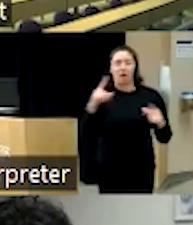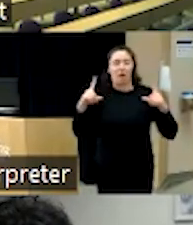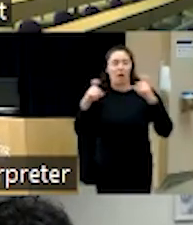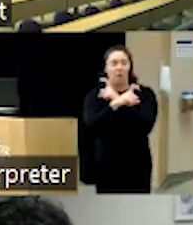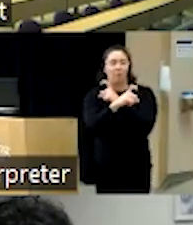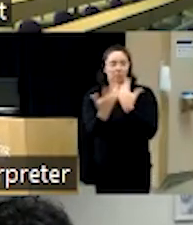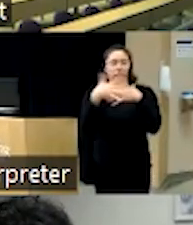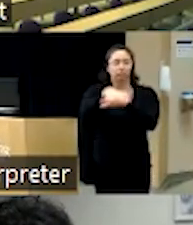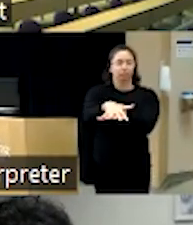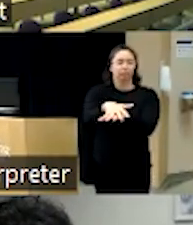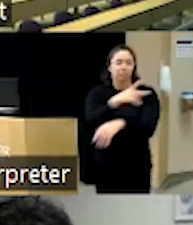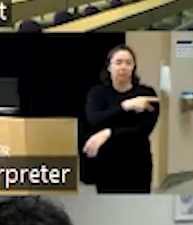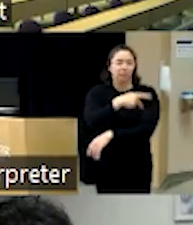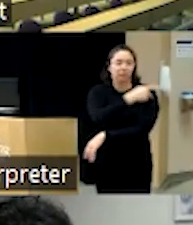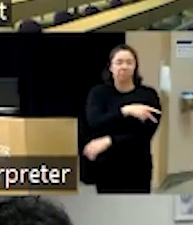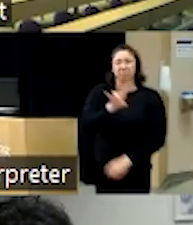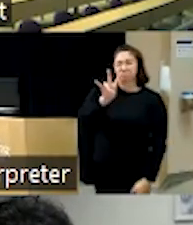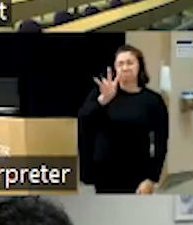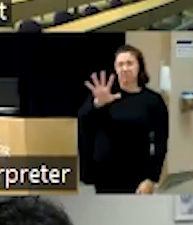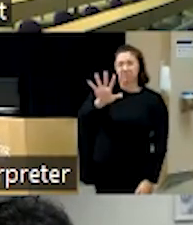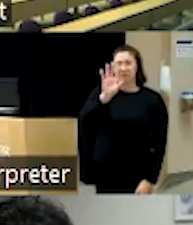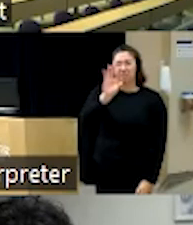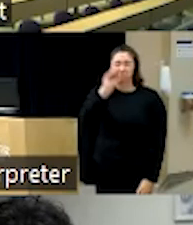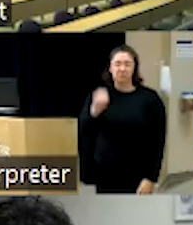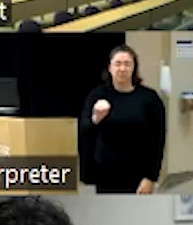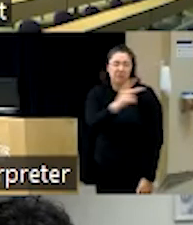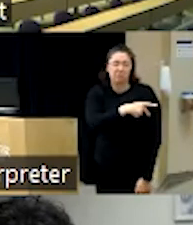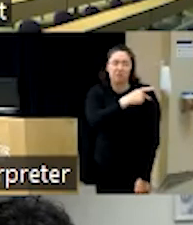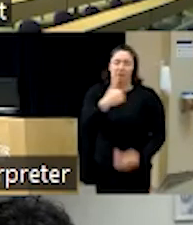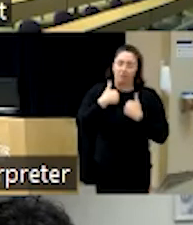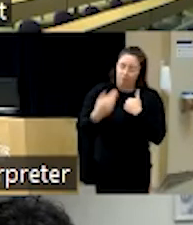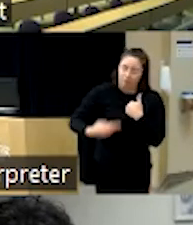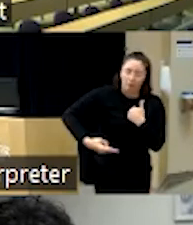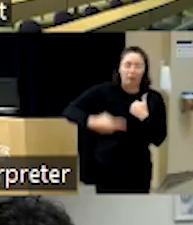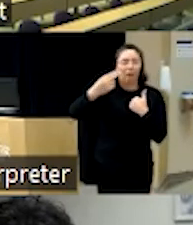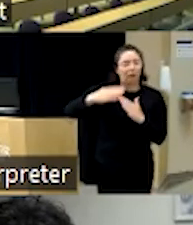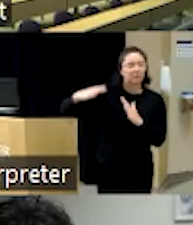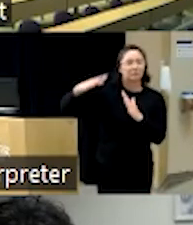um about 70 75 of our patients have the highest degree of chronicity and